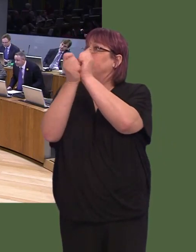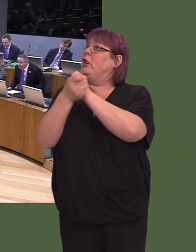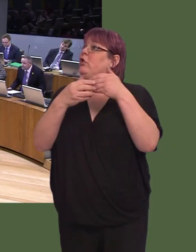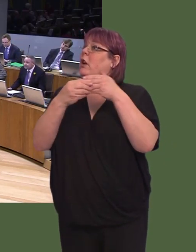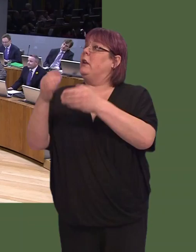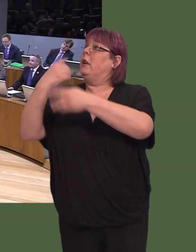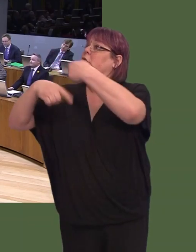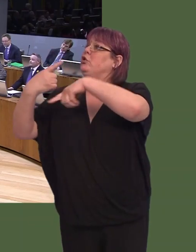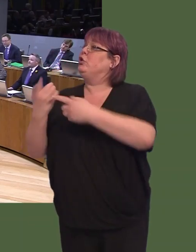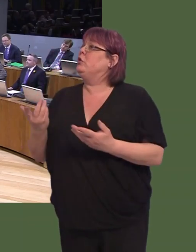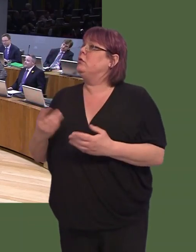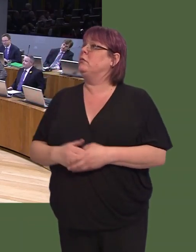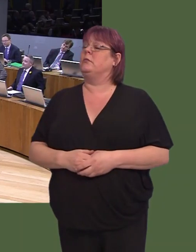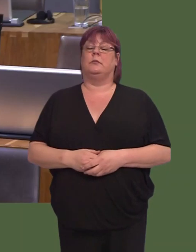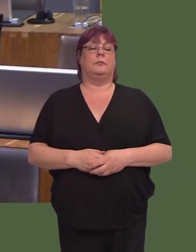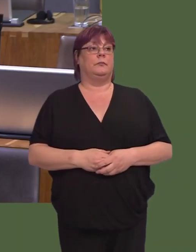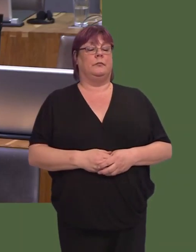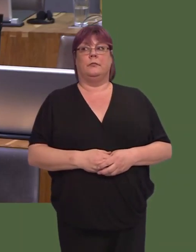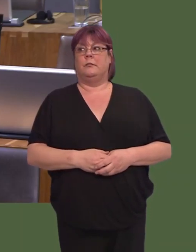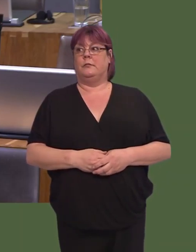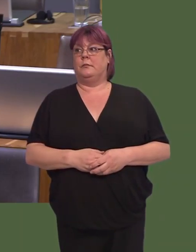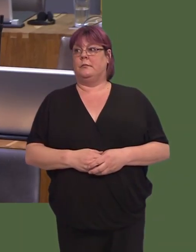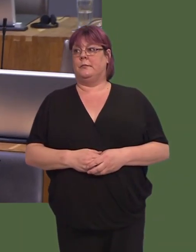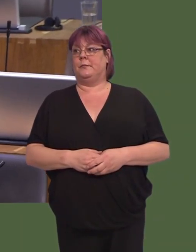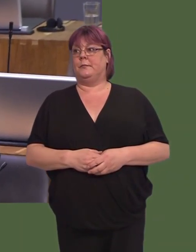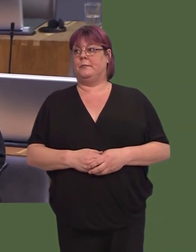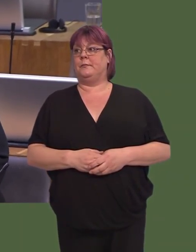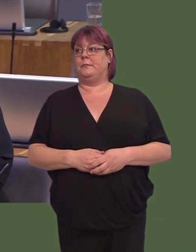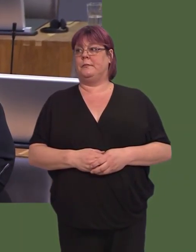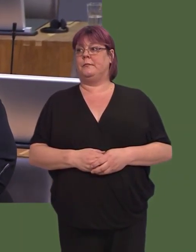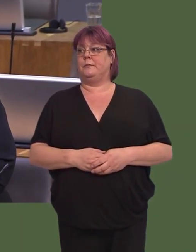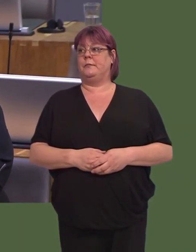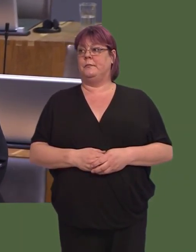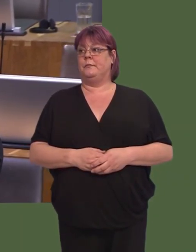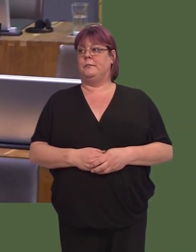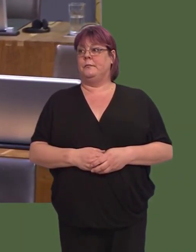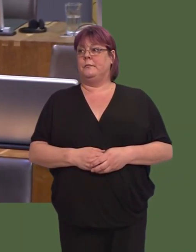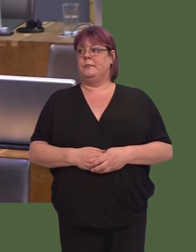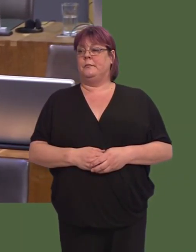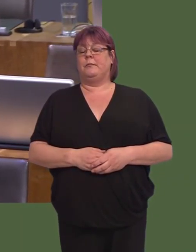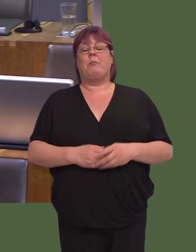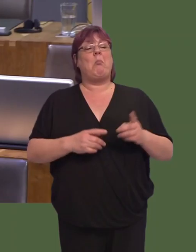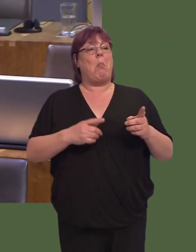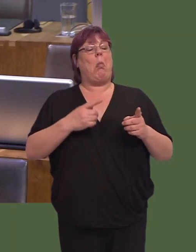Julie James AM: I share the Member's concern, actually, but I'm not sure I'd put it in quite the way that he did.